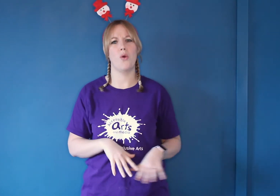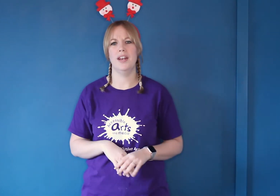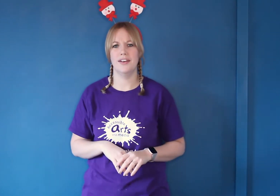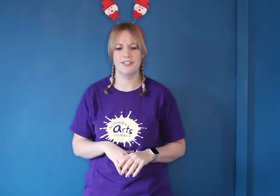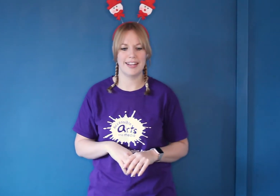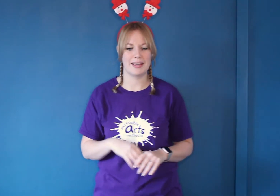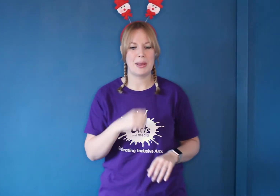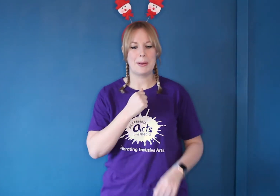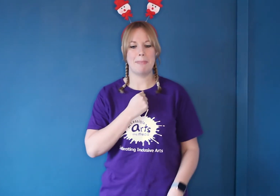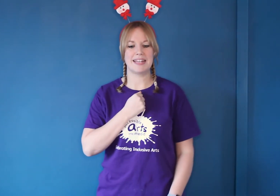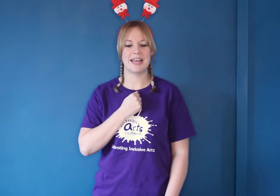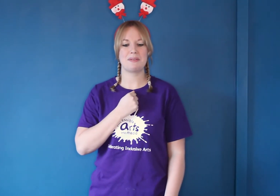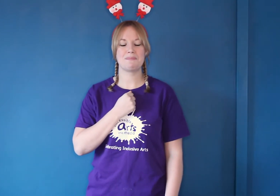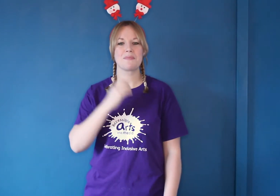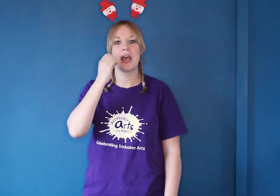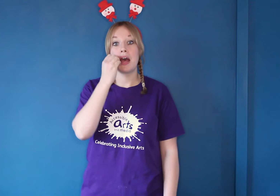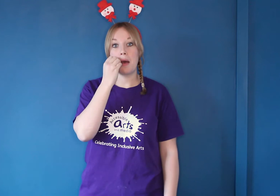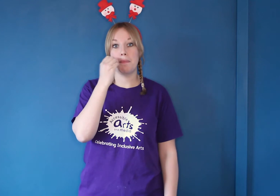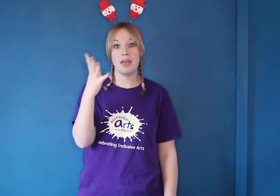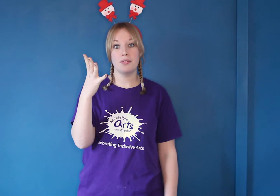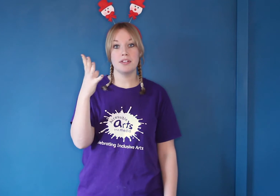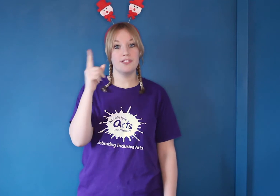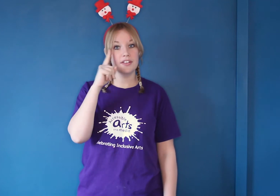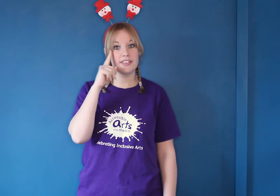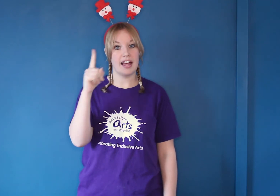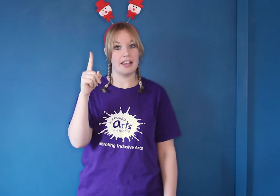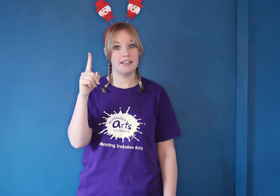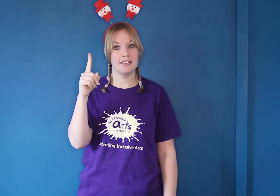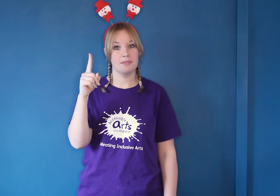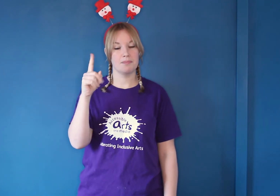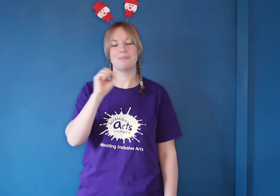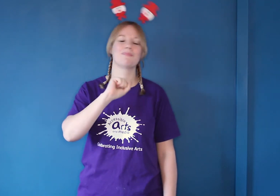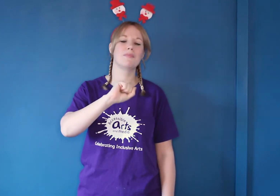Lovely. My turn. A beautiful sight.